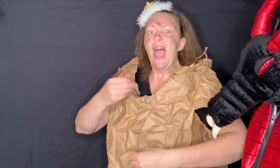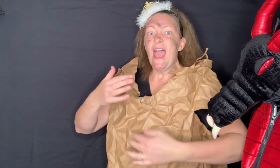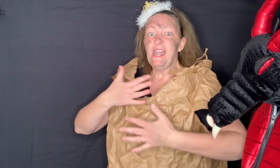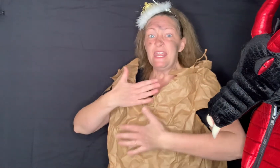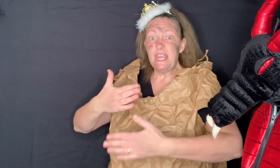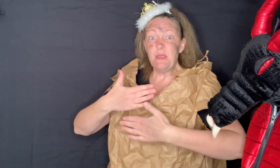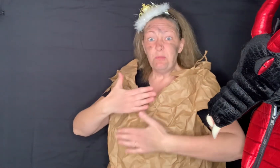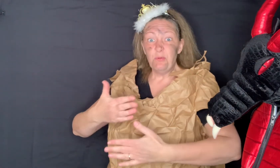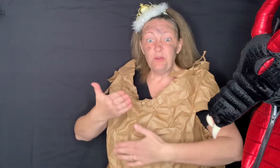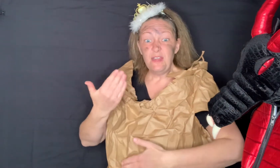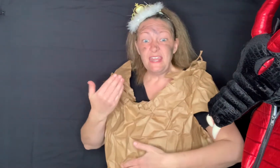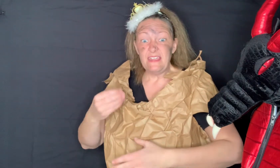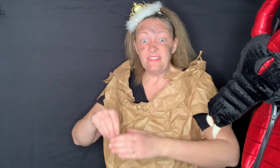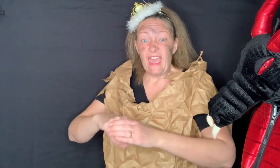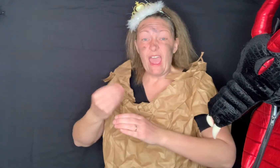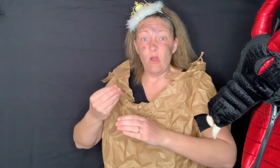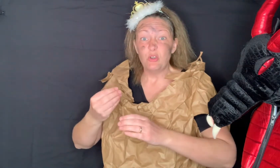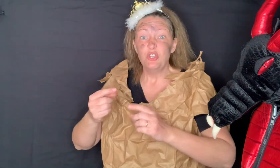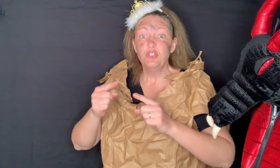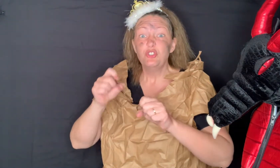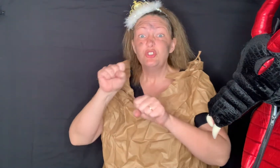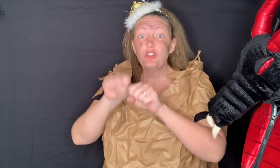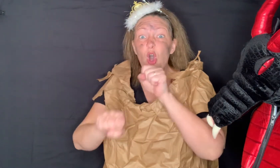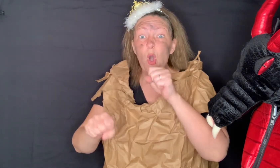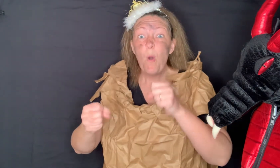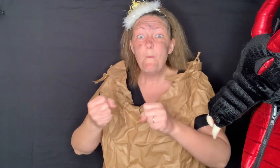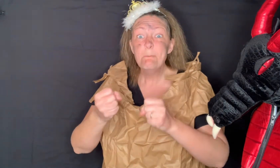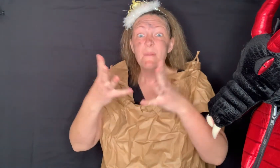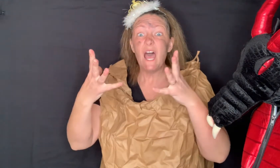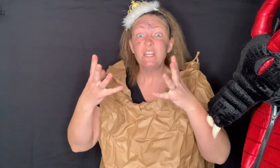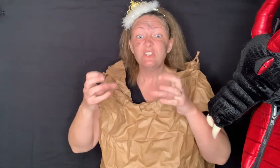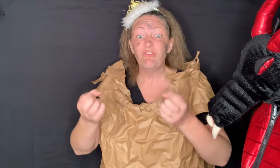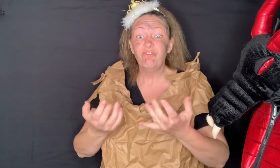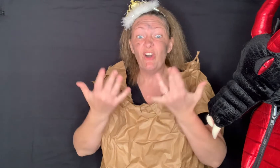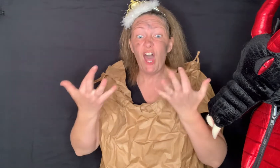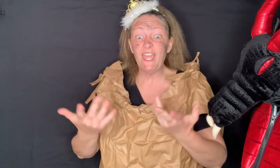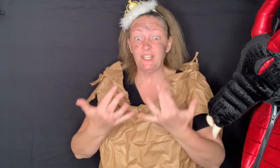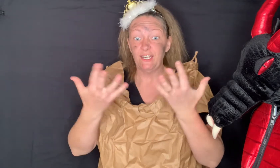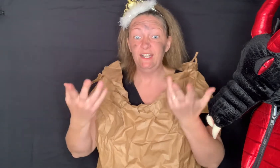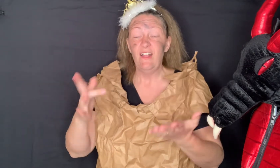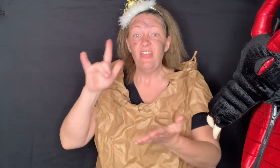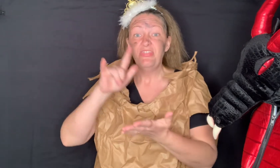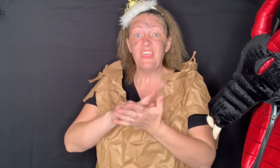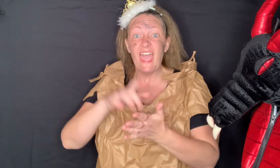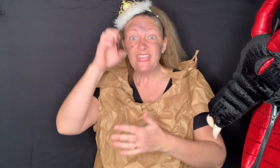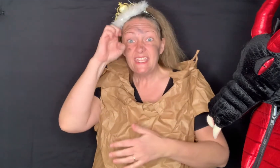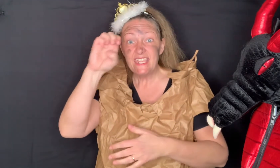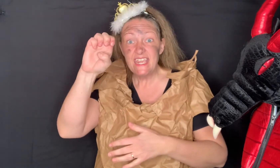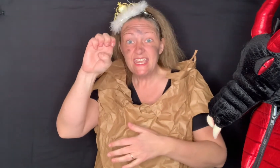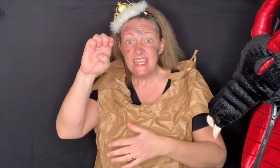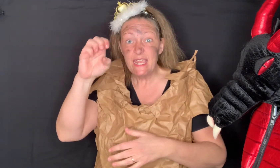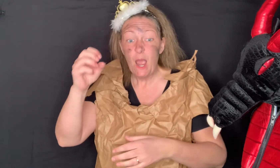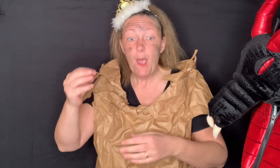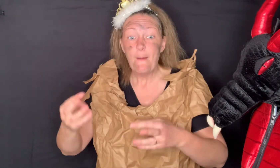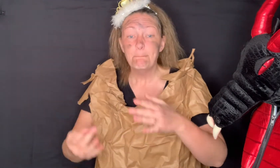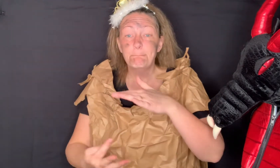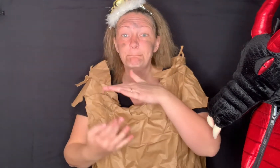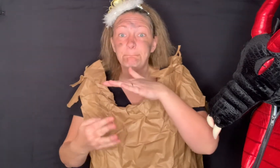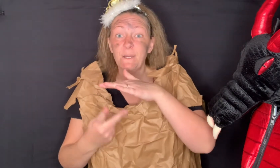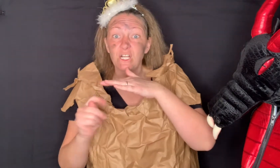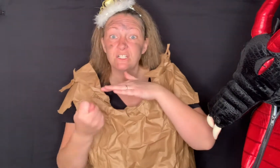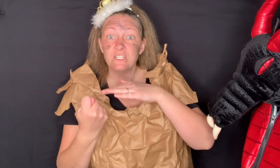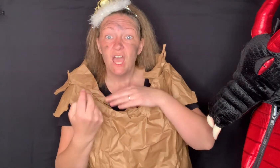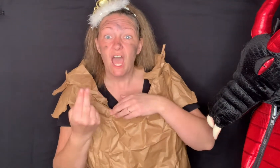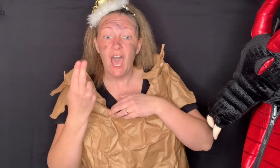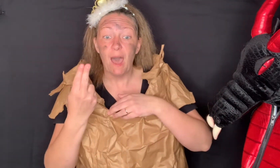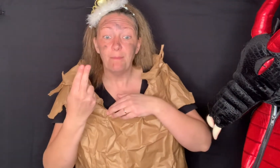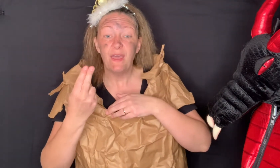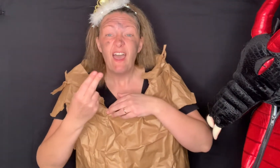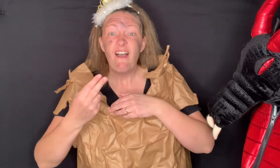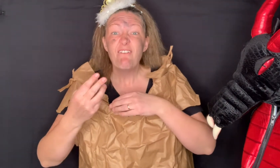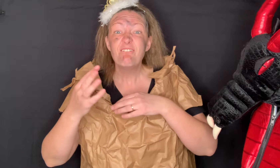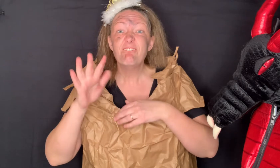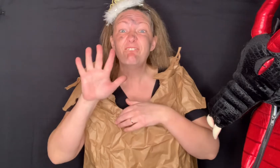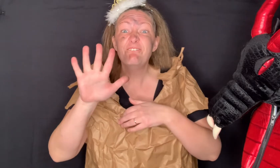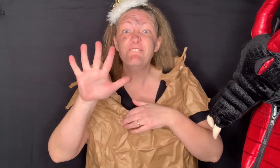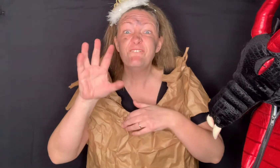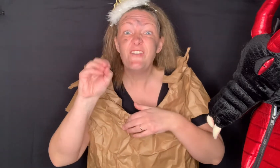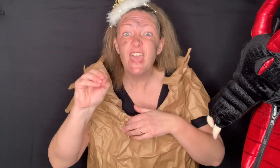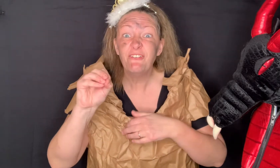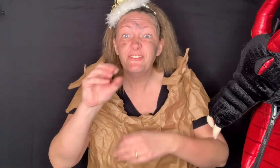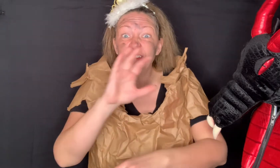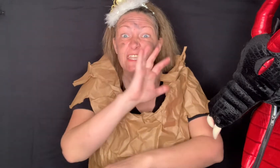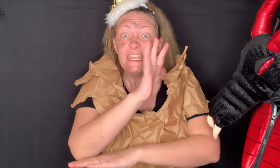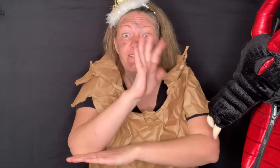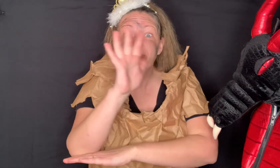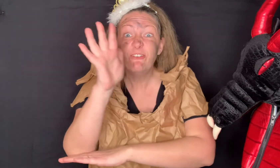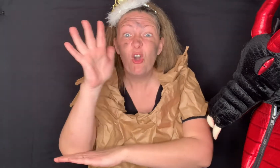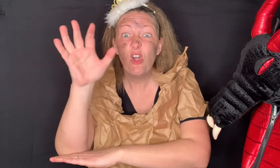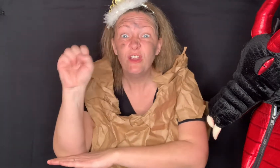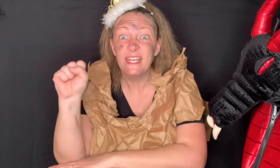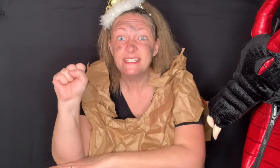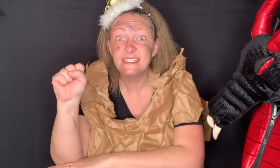and breathed out so much fire that he burnt up fifty forests.